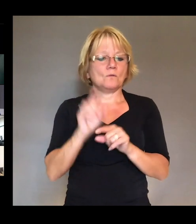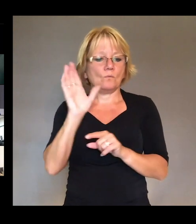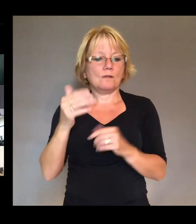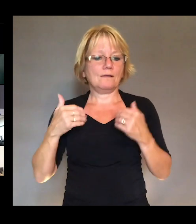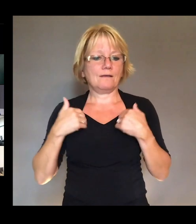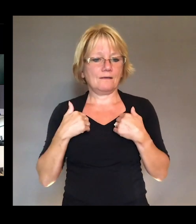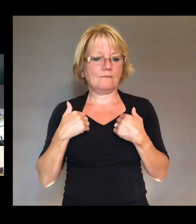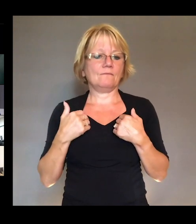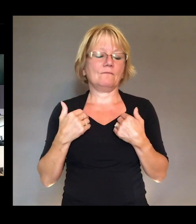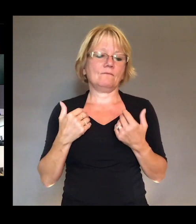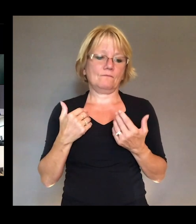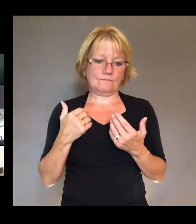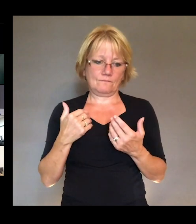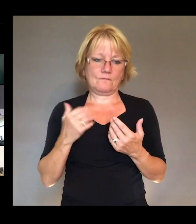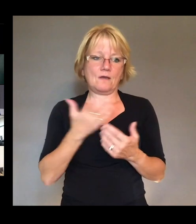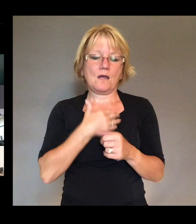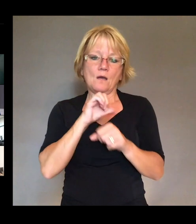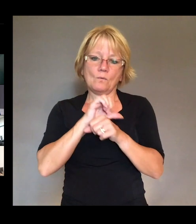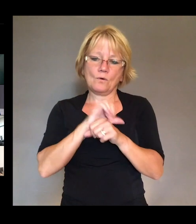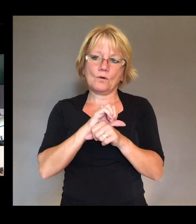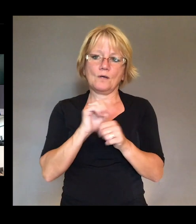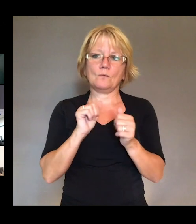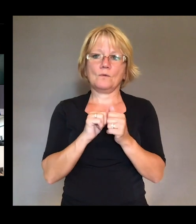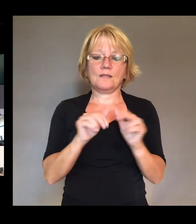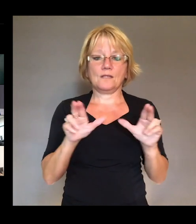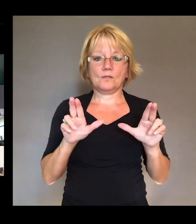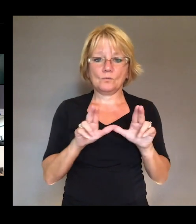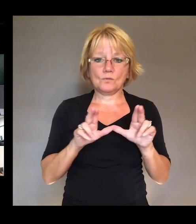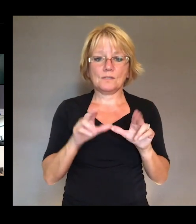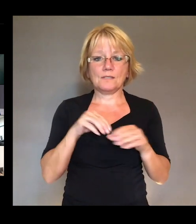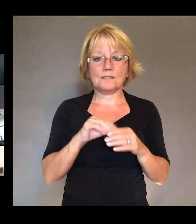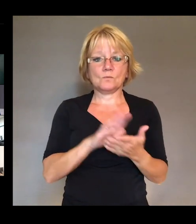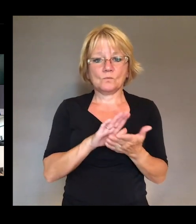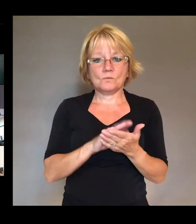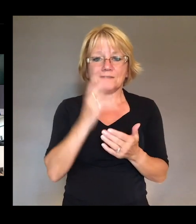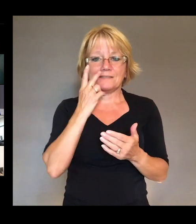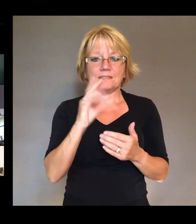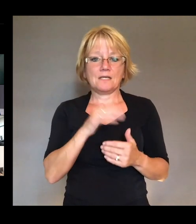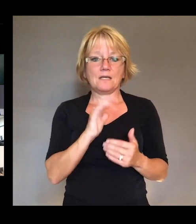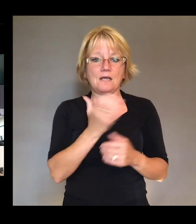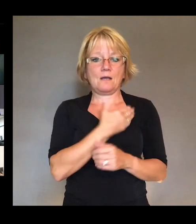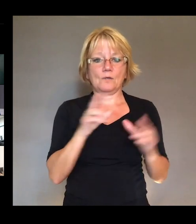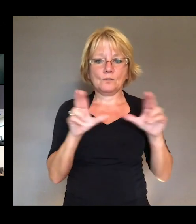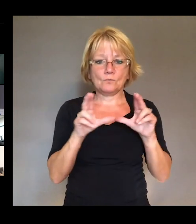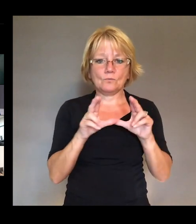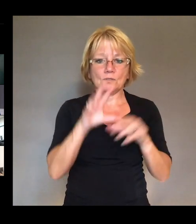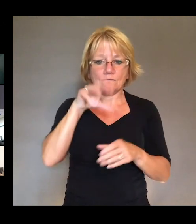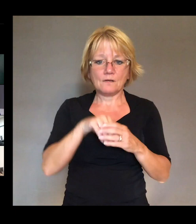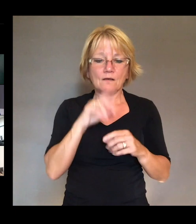We're also gonna have some of our work also done with our unions and our schools, so that we're going to see a union stepping up